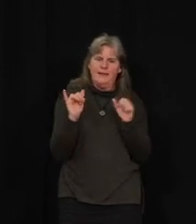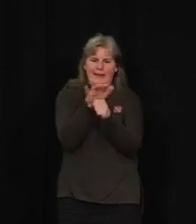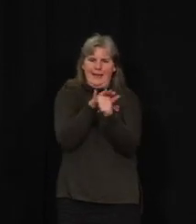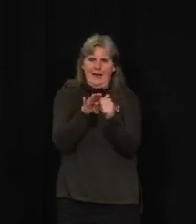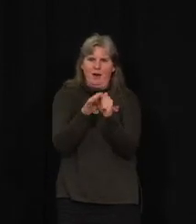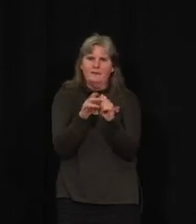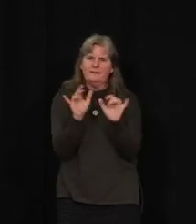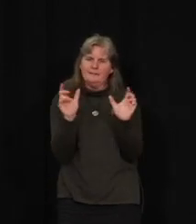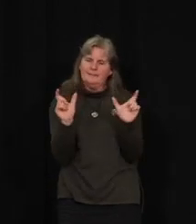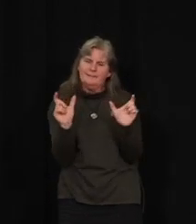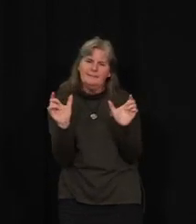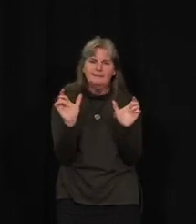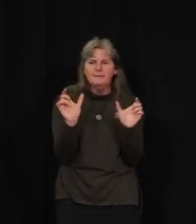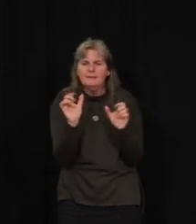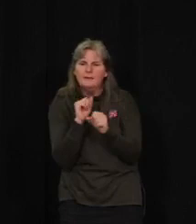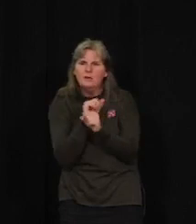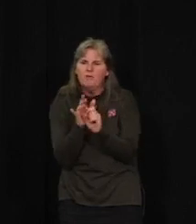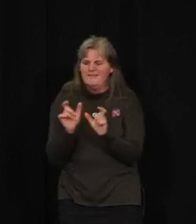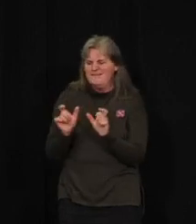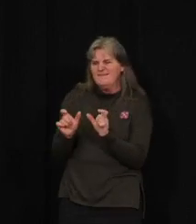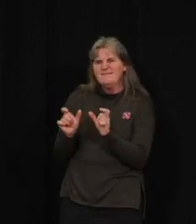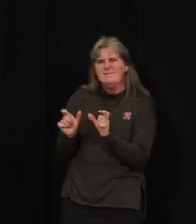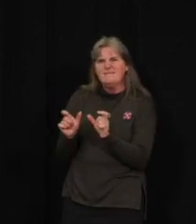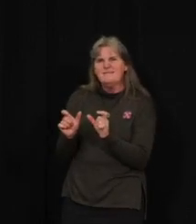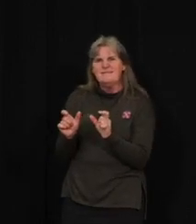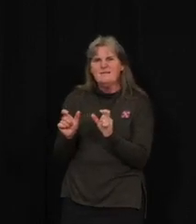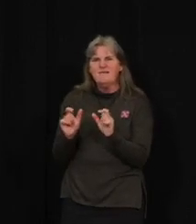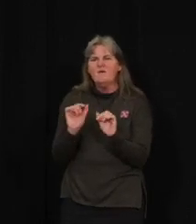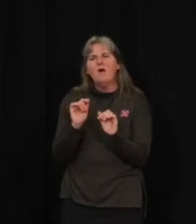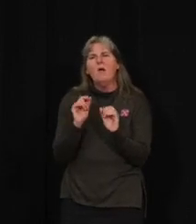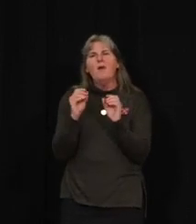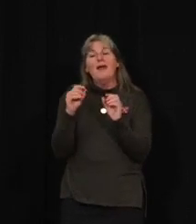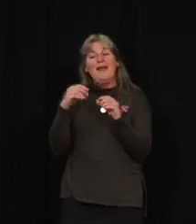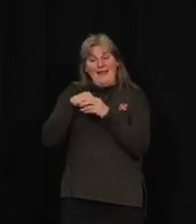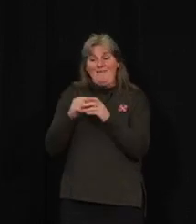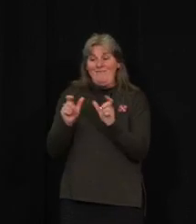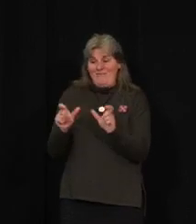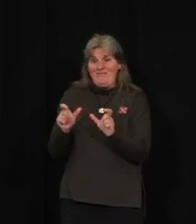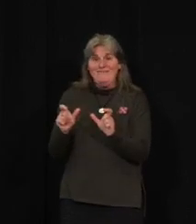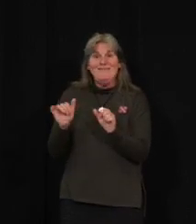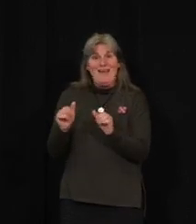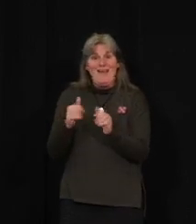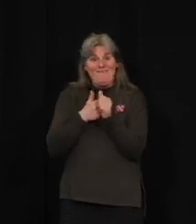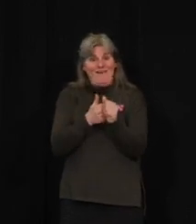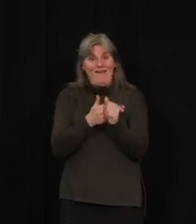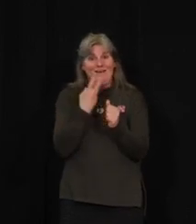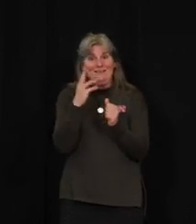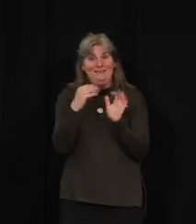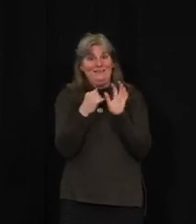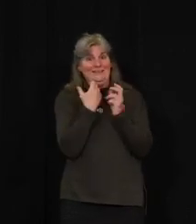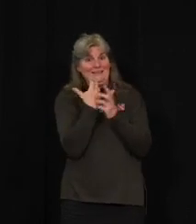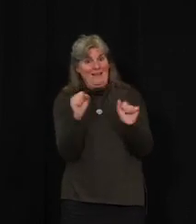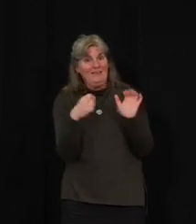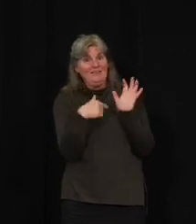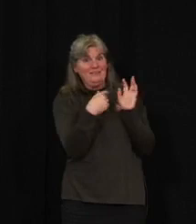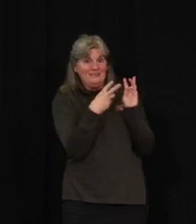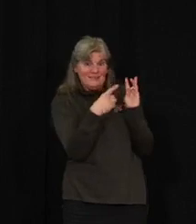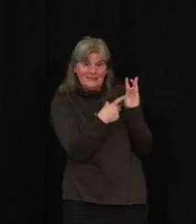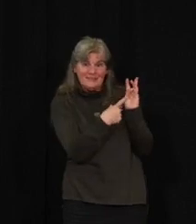Yukon. Meanwhile, there is so much to o to support what I call the phase zero reopening.